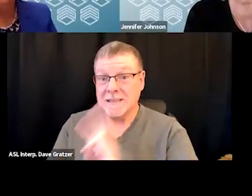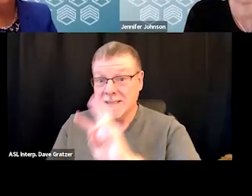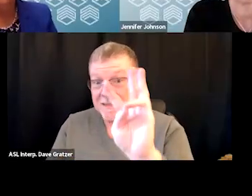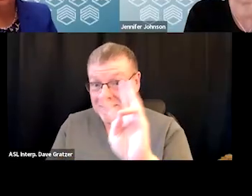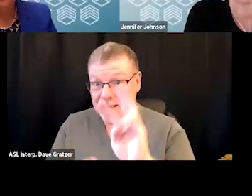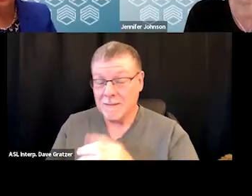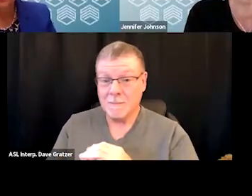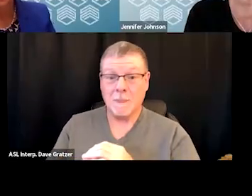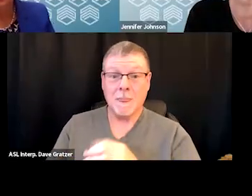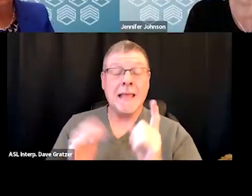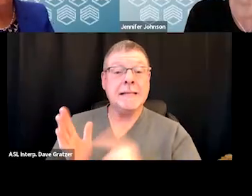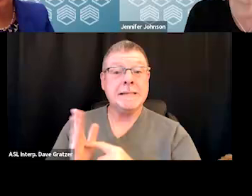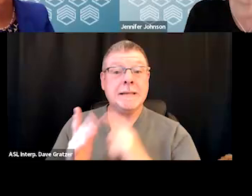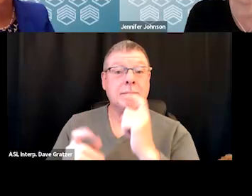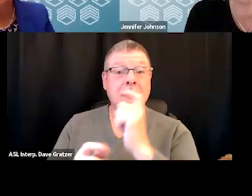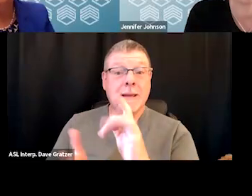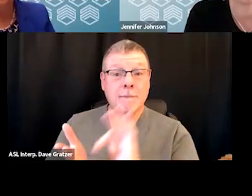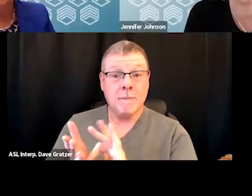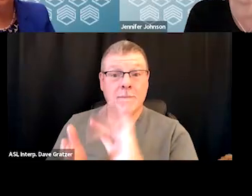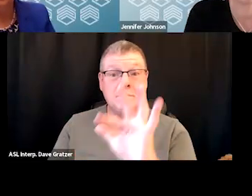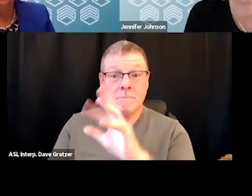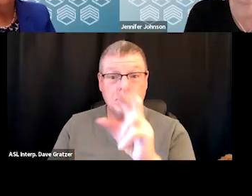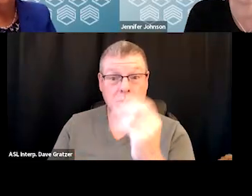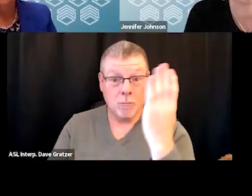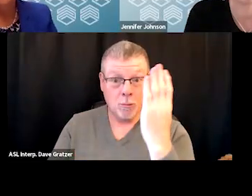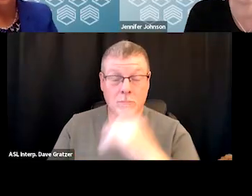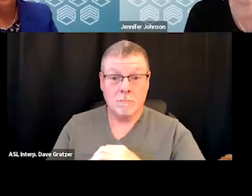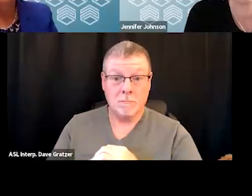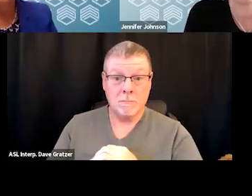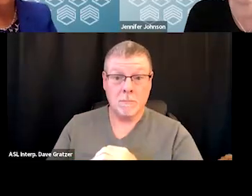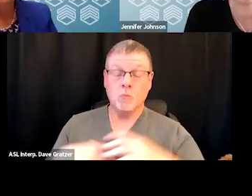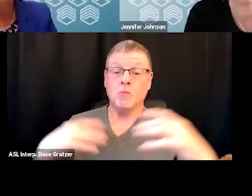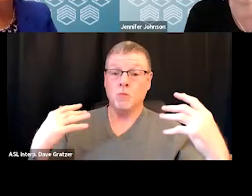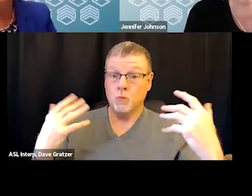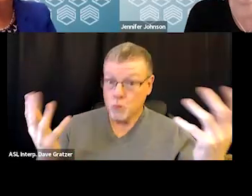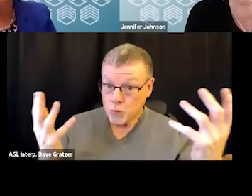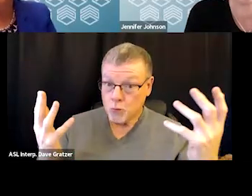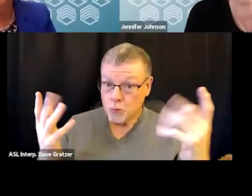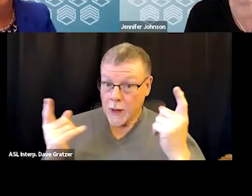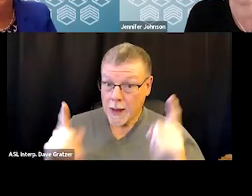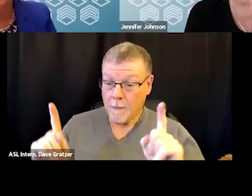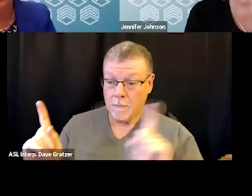Sometimes they're given their medication at 5:30 in the morning. So what's gonna happen with that individual if you don't see